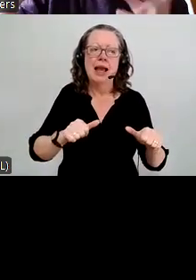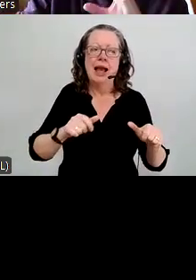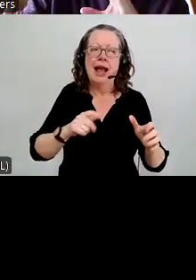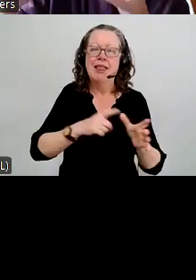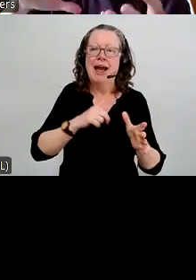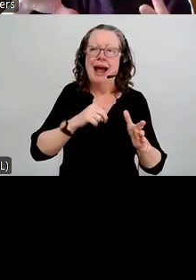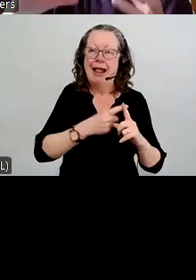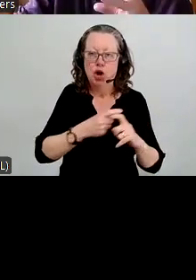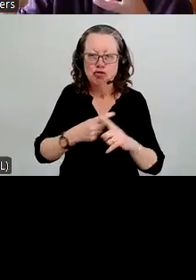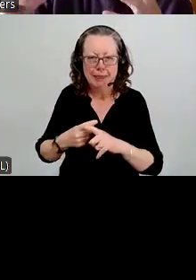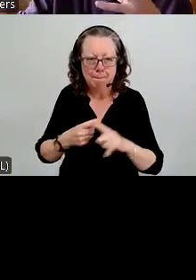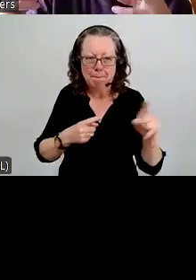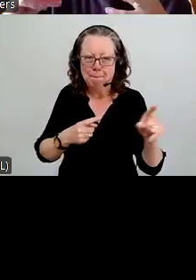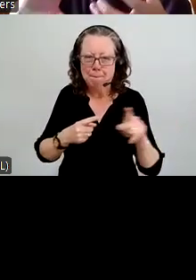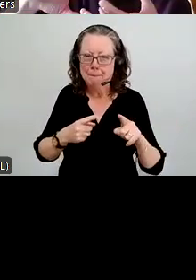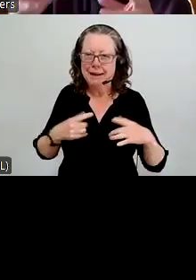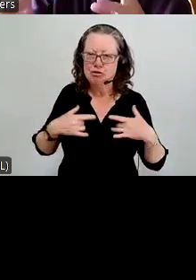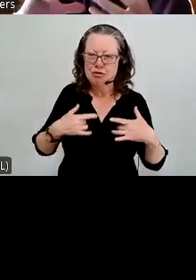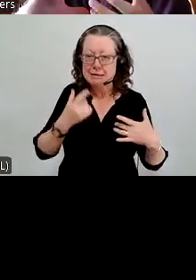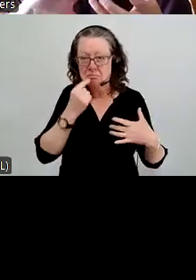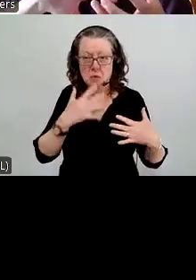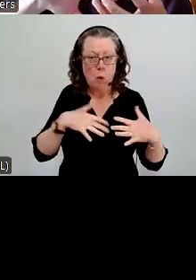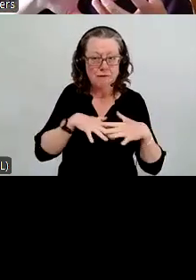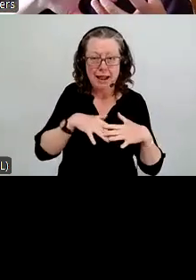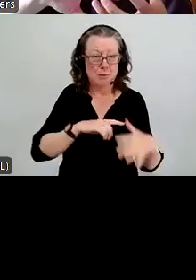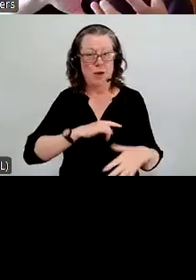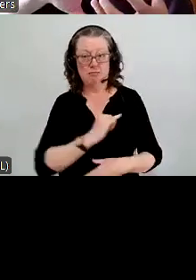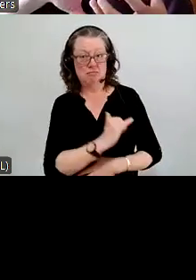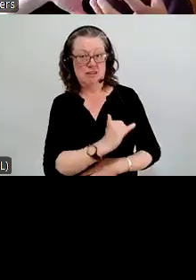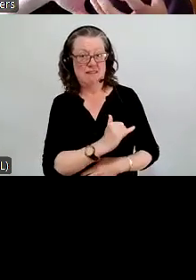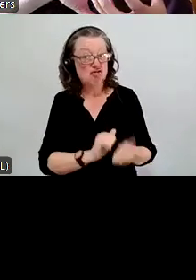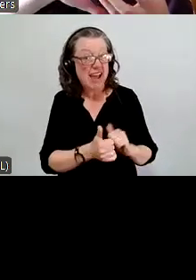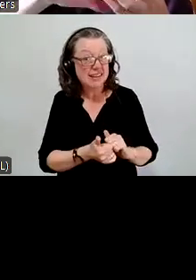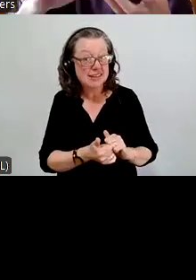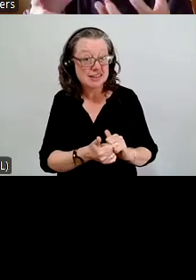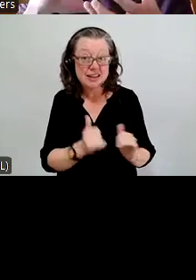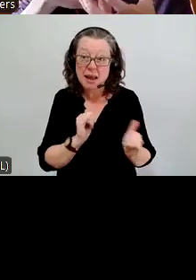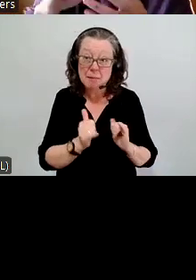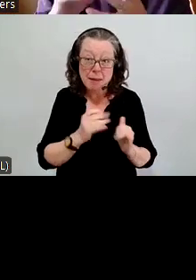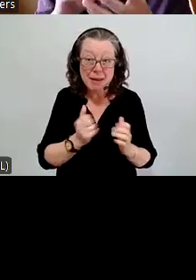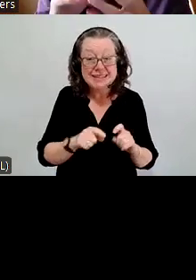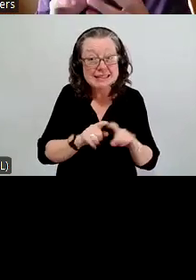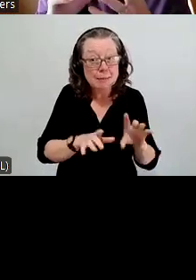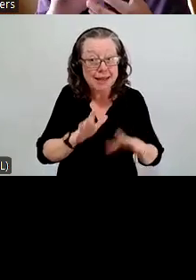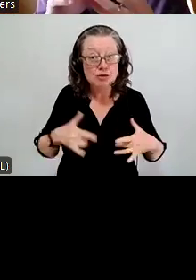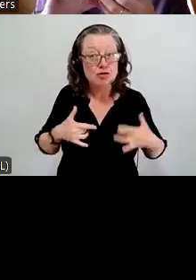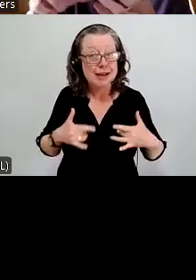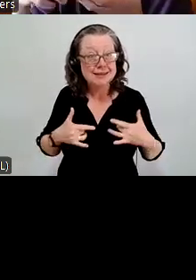or whatever platform you're on, it's going to assume that you have similar interest in certain things.